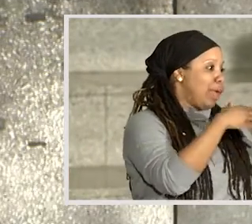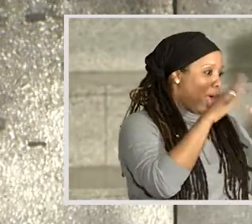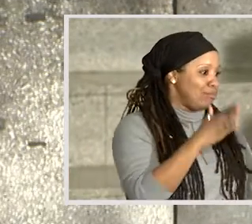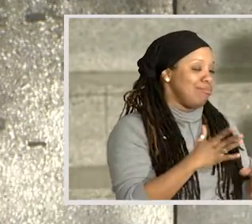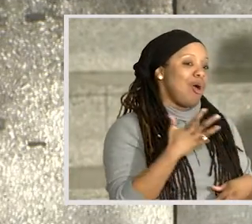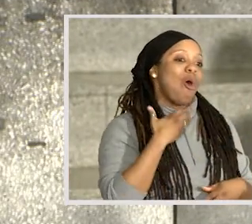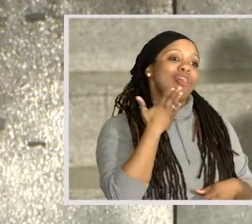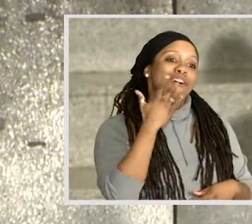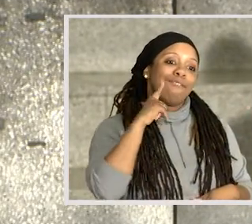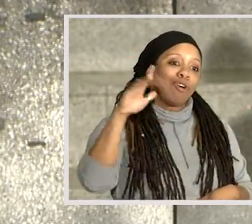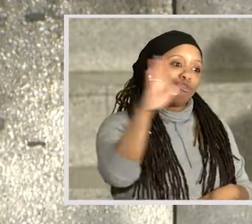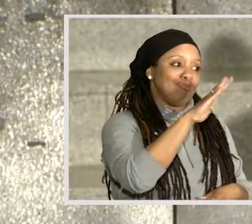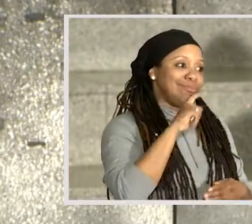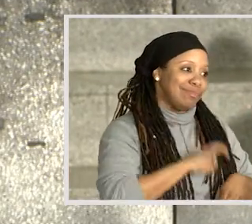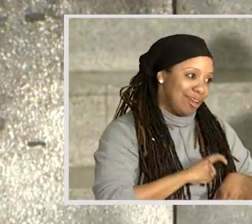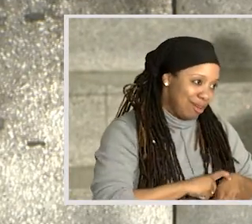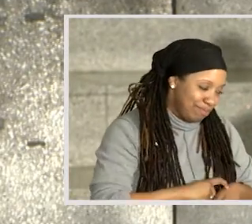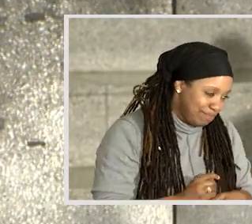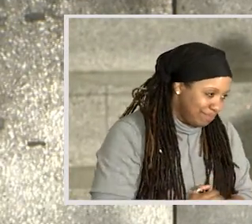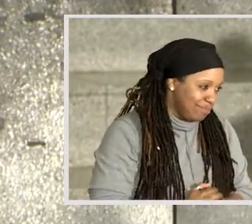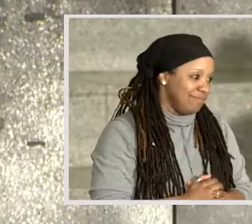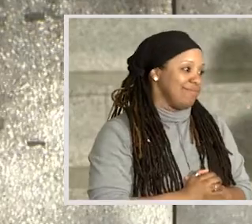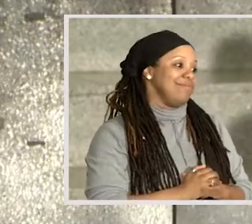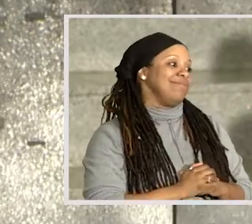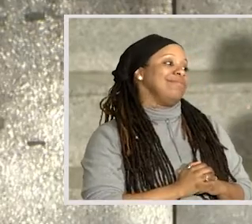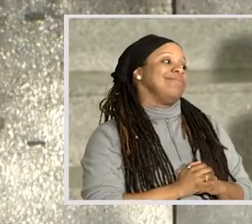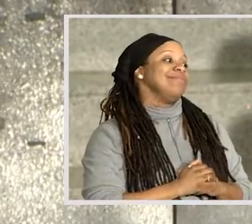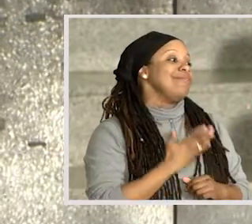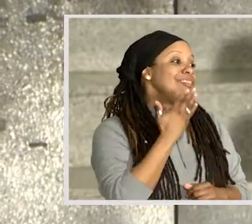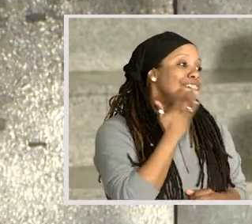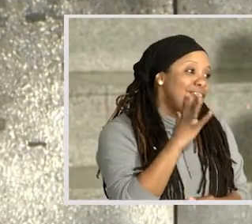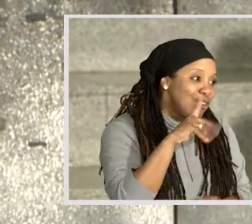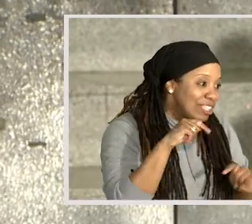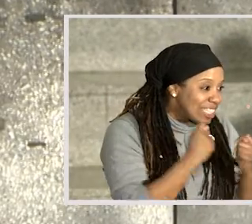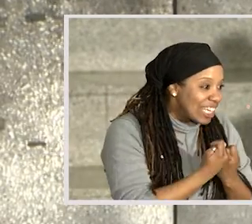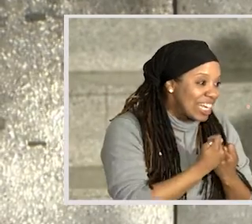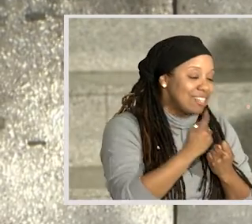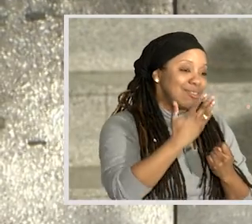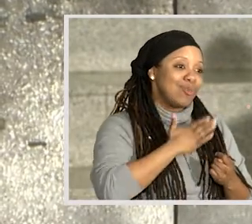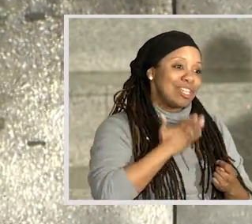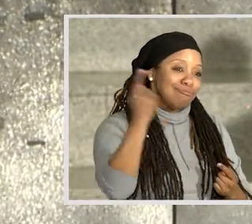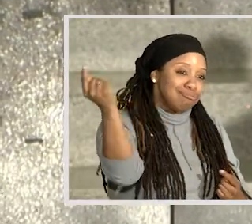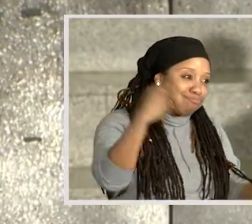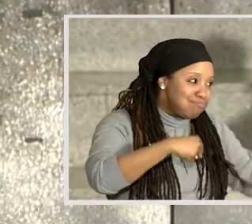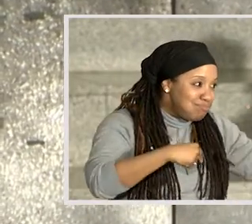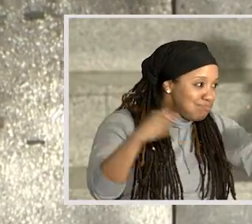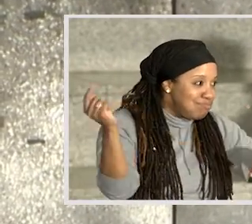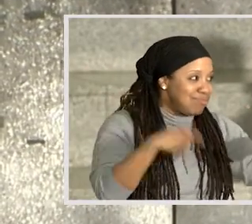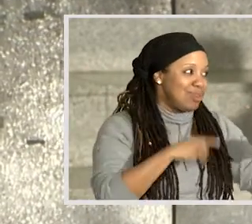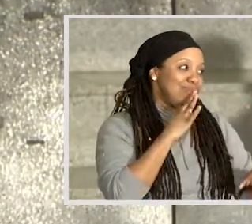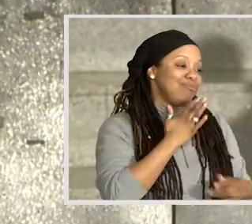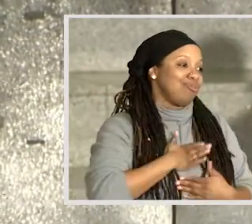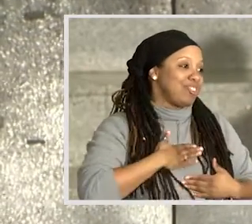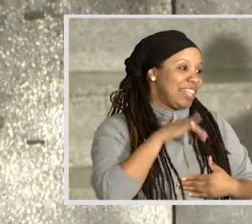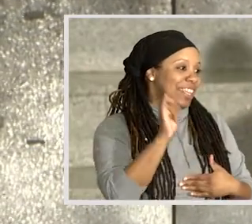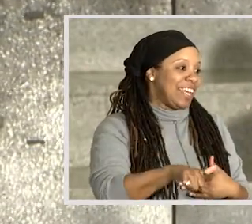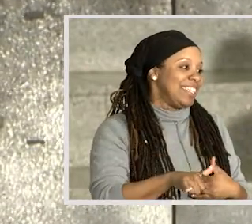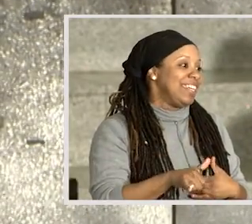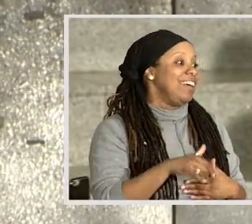FOR PUTTING TOGETHER THIS GREAT SESSION. WE'RE GOING TO BE TOGETHER AGAIN ON SATURDAY IN WARD 7, CORRECT,